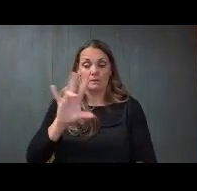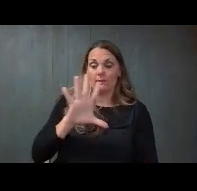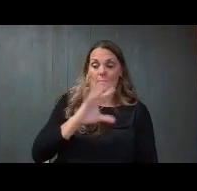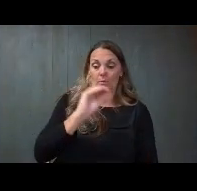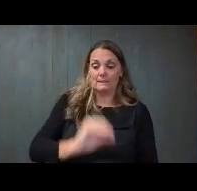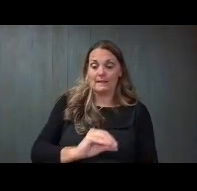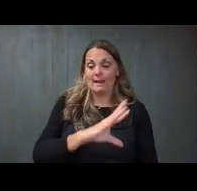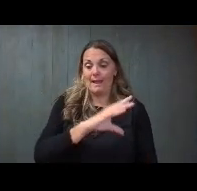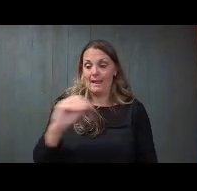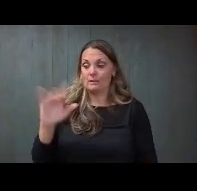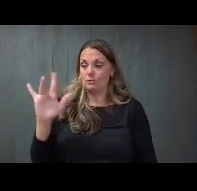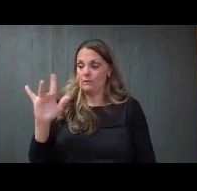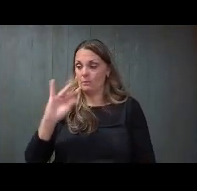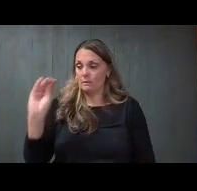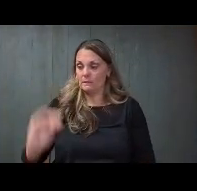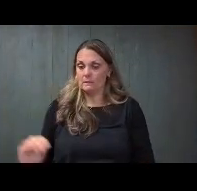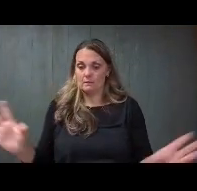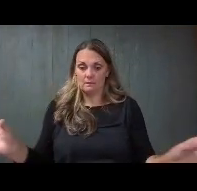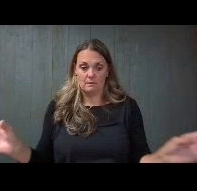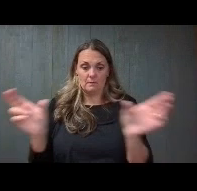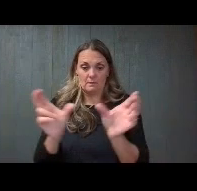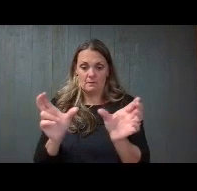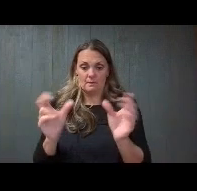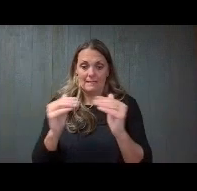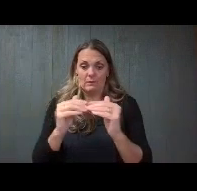and 25% equal 100%.